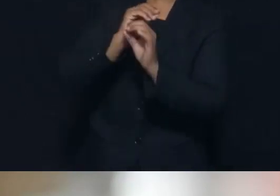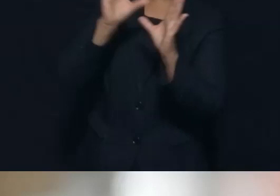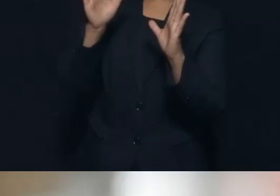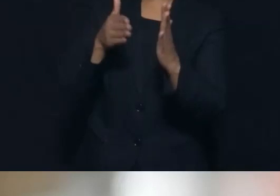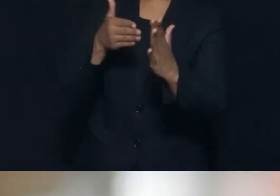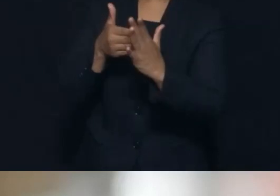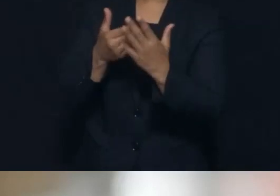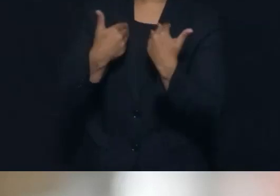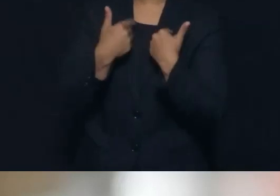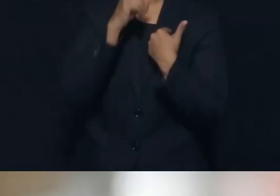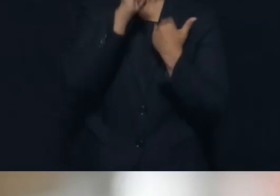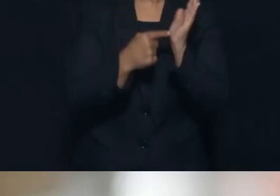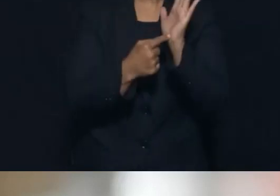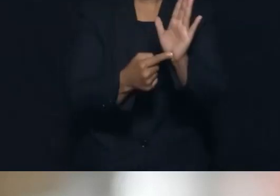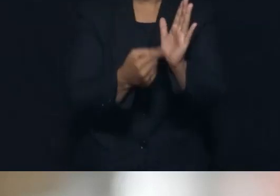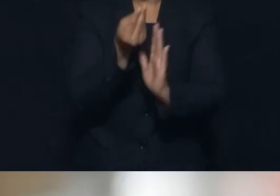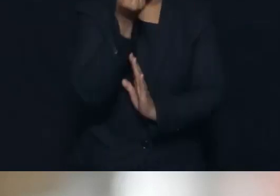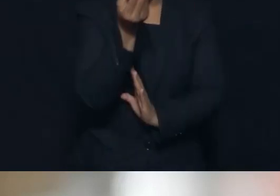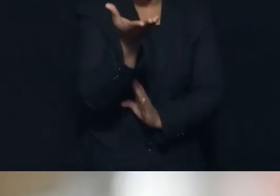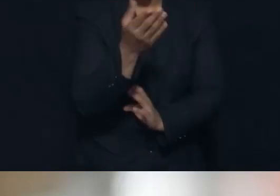I will give a framework for this in sweden.